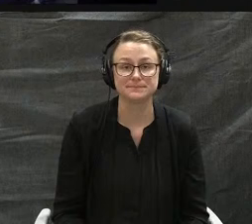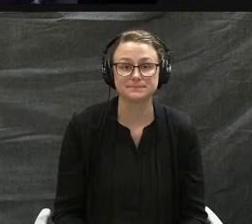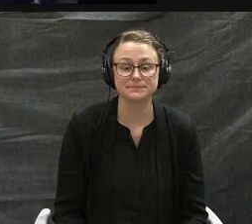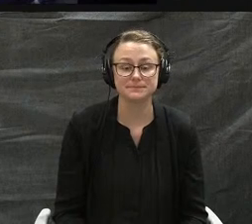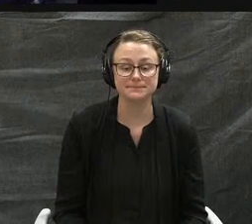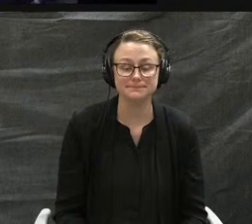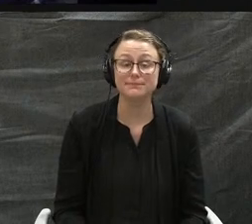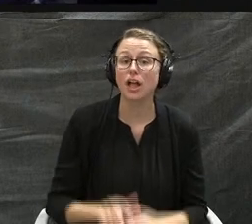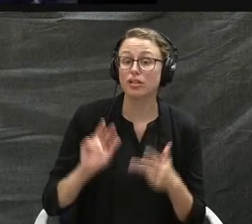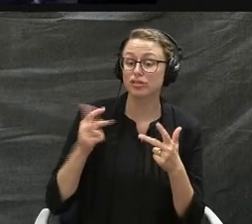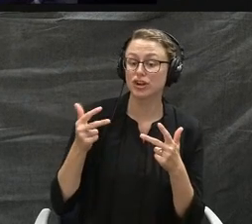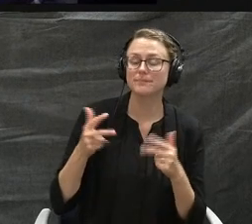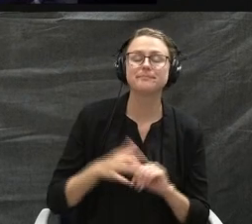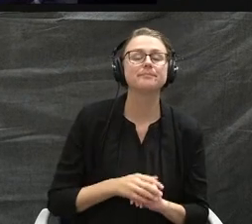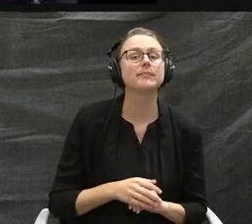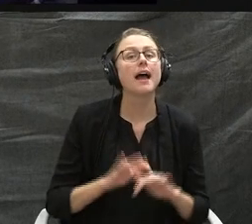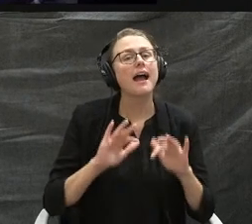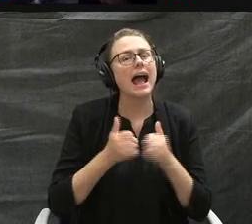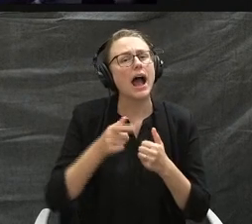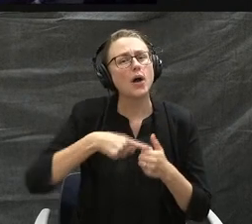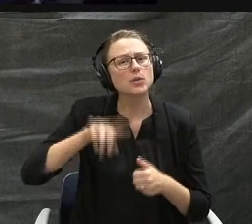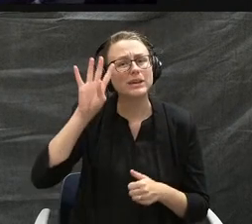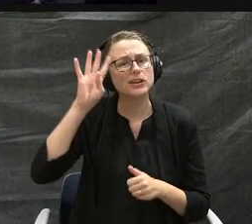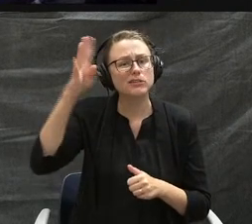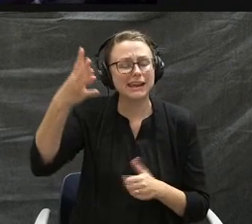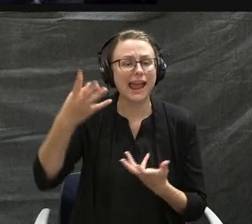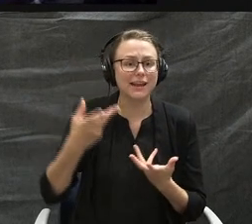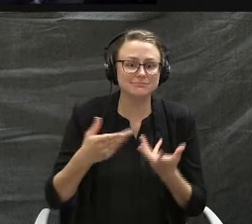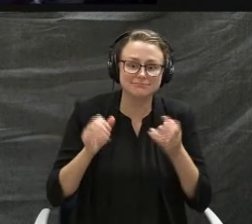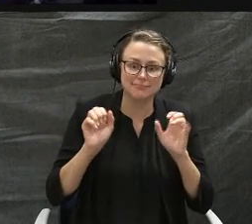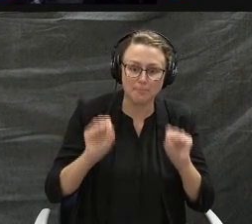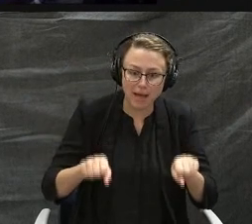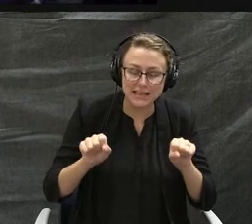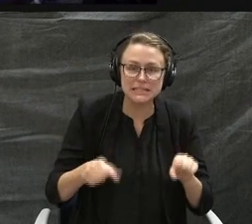Thirdly, how do we create a viable plan for systemic by